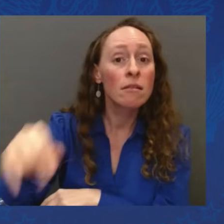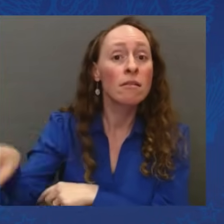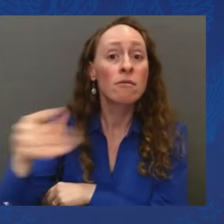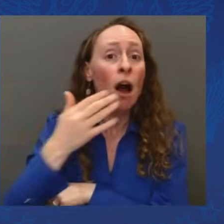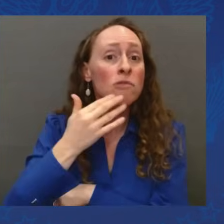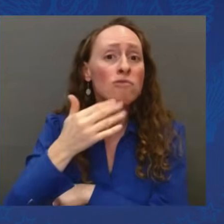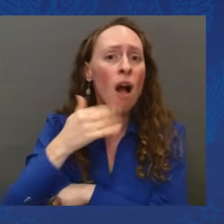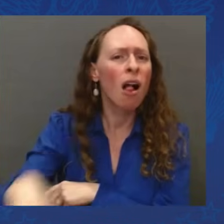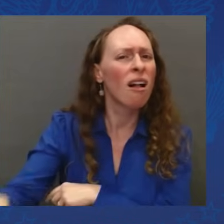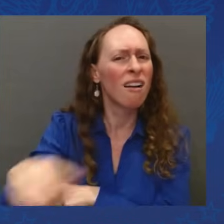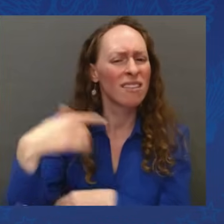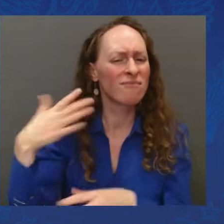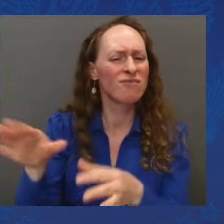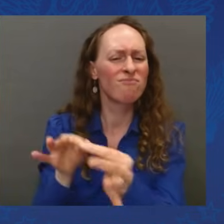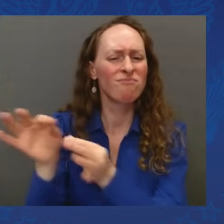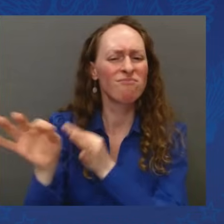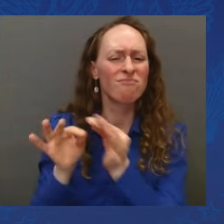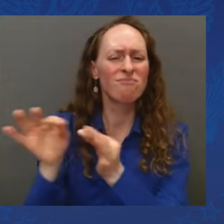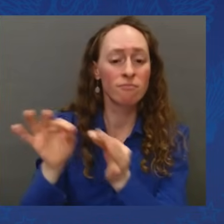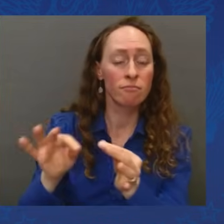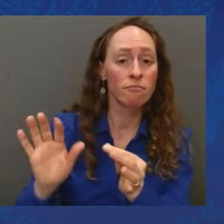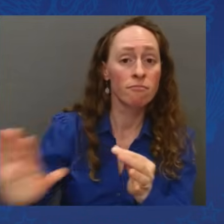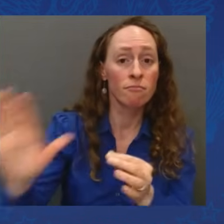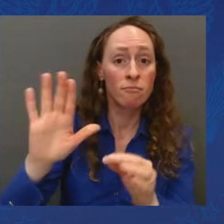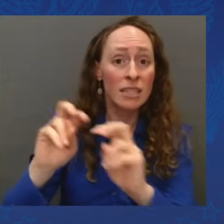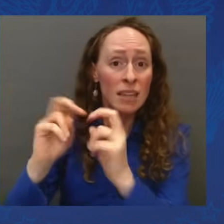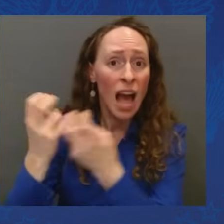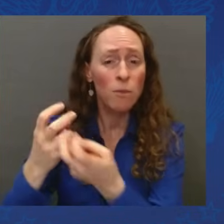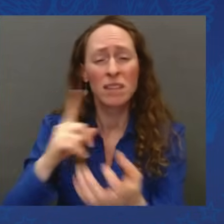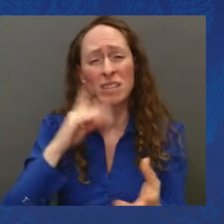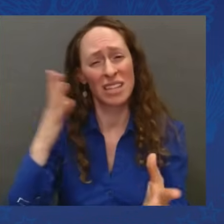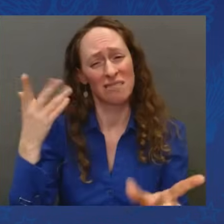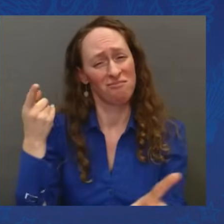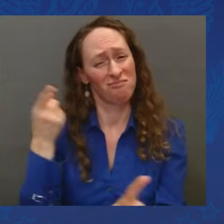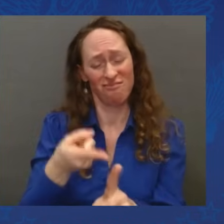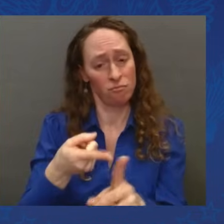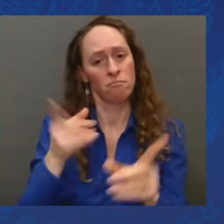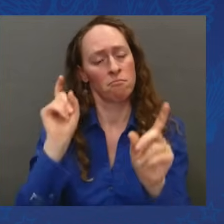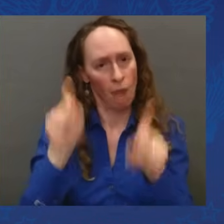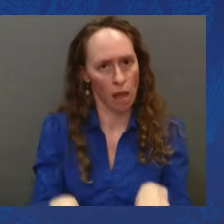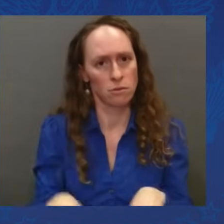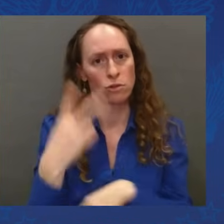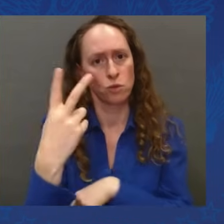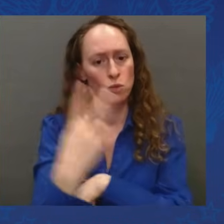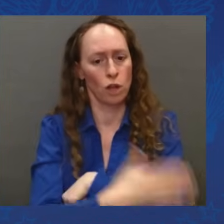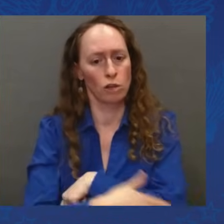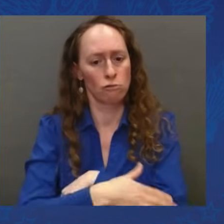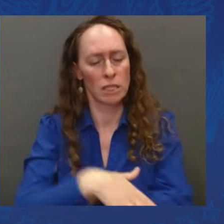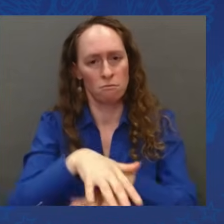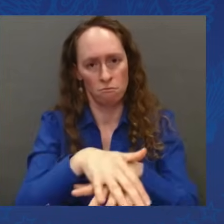We got to get to the point where there is an ability to be able to even talk without worrying about